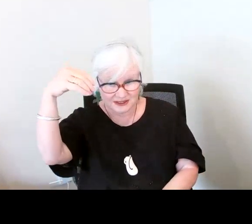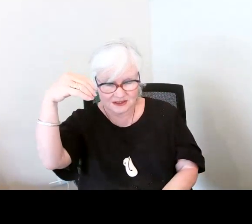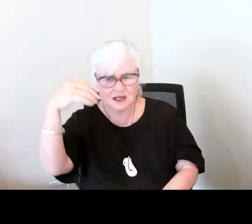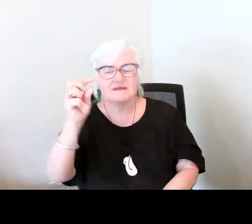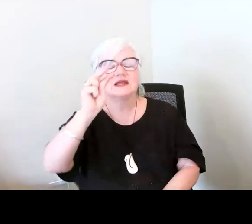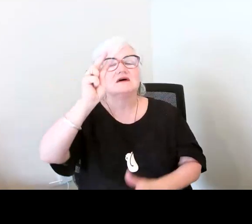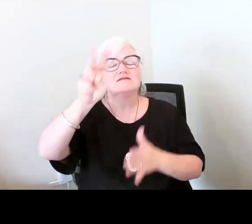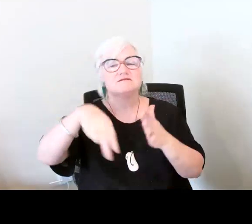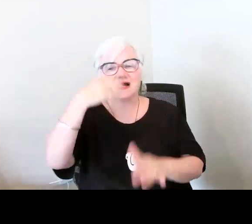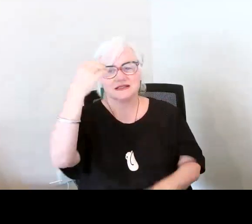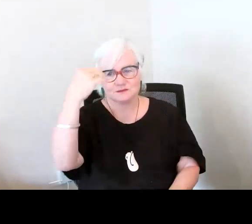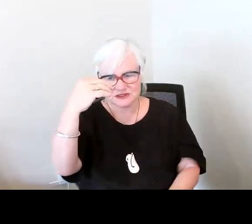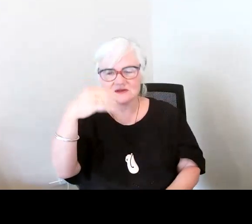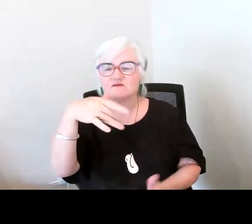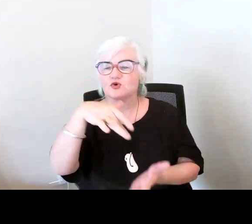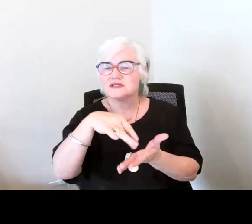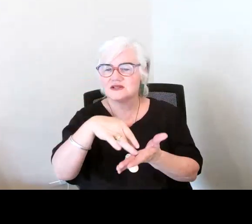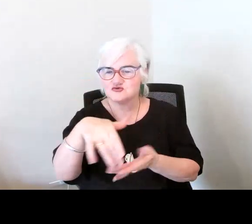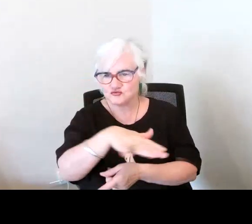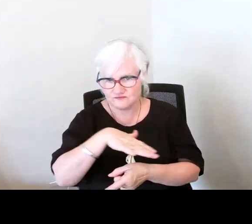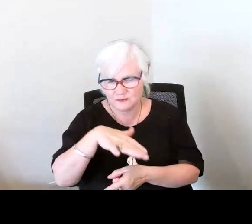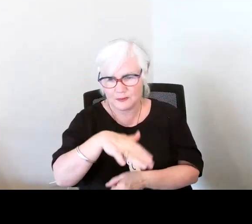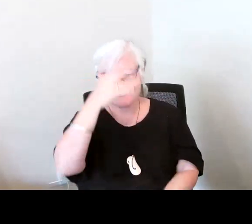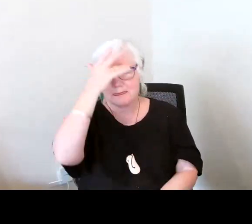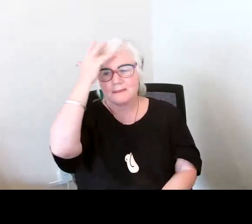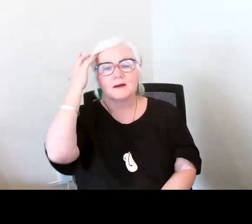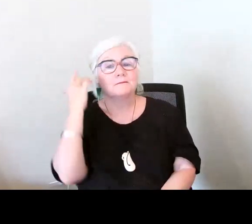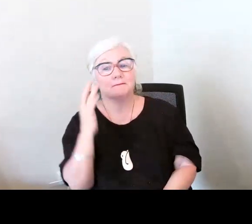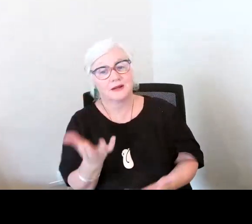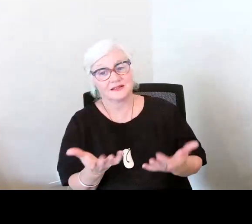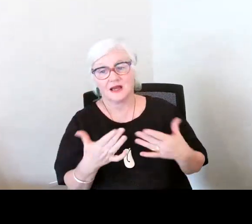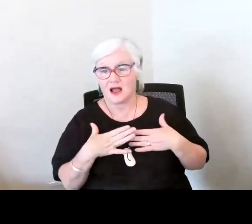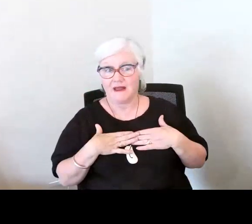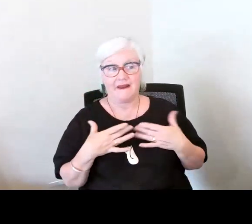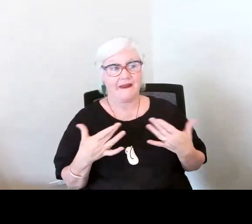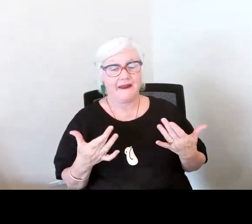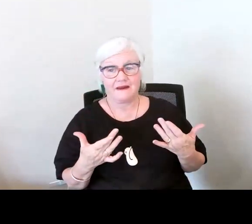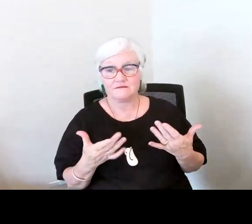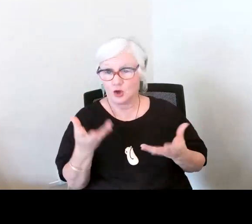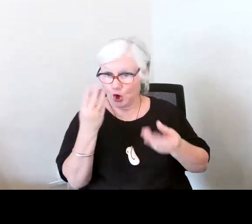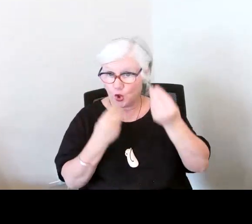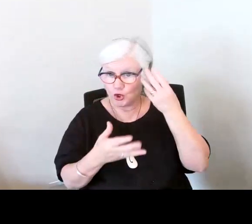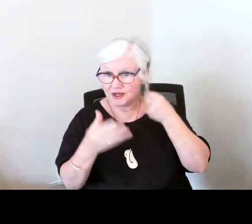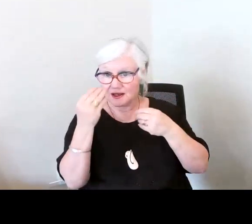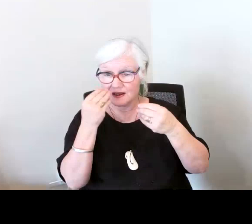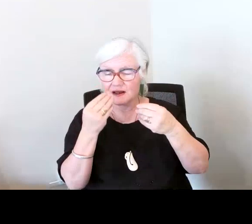as well as being a person who has lived experience with a learning disability,